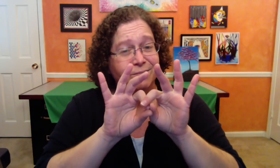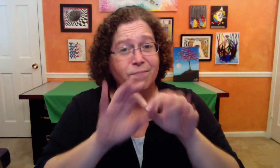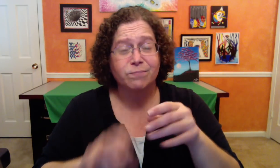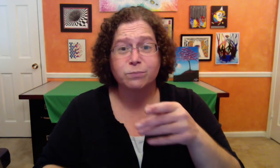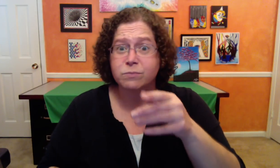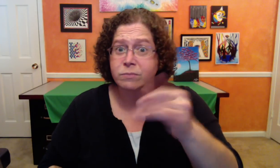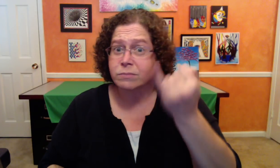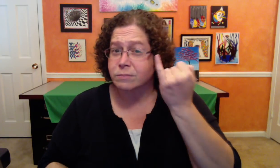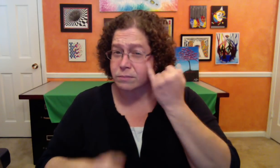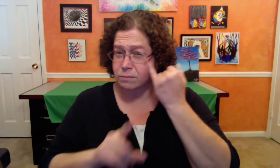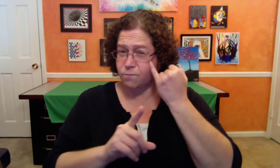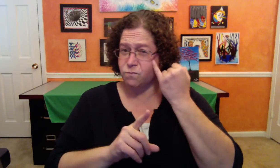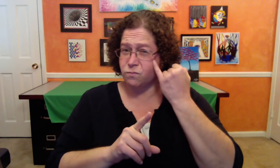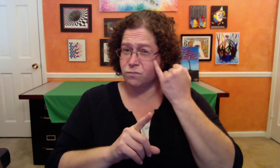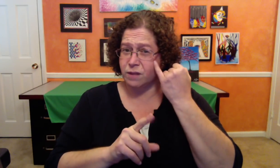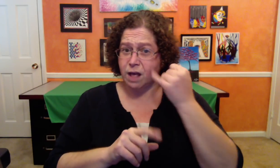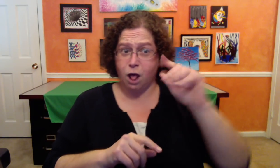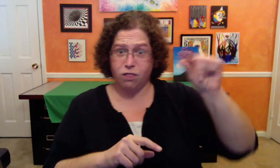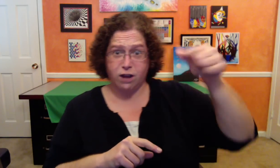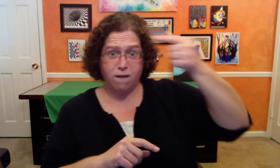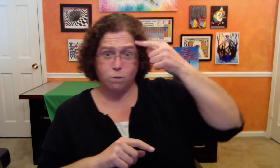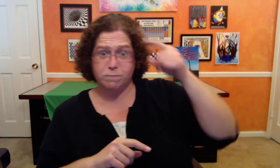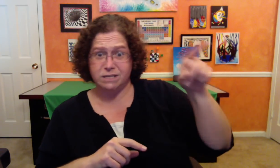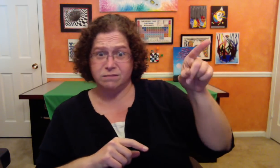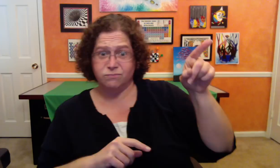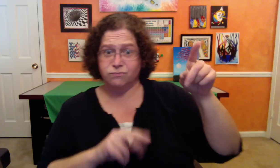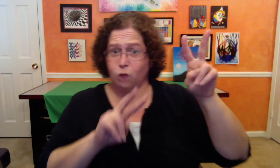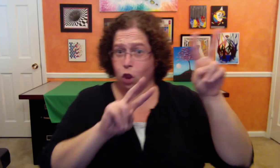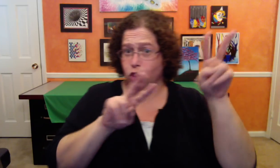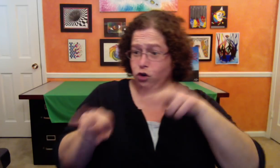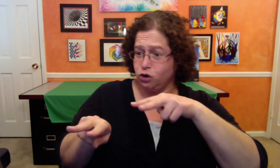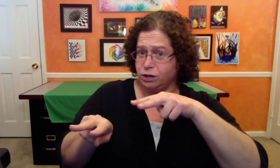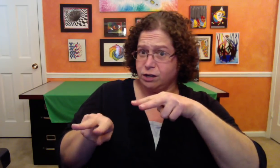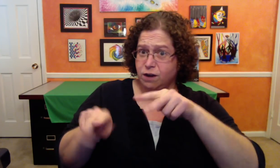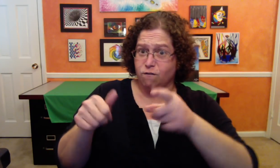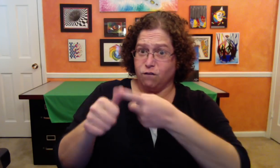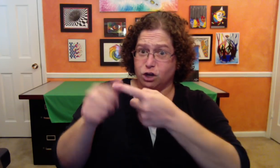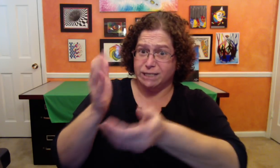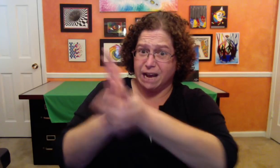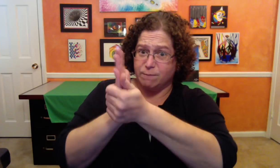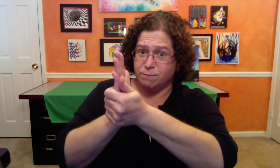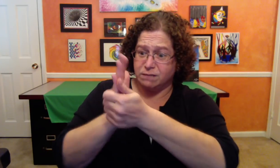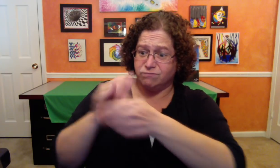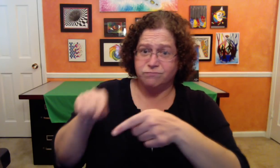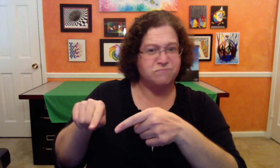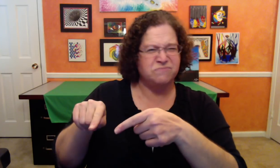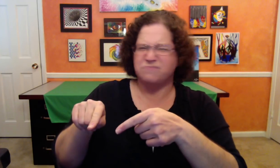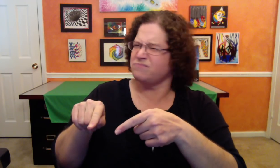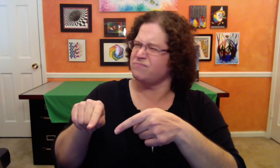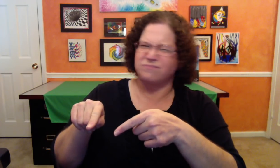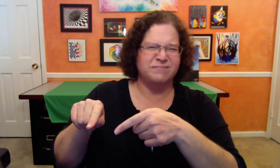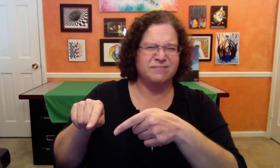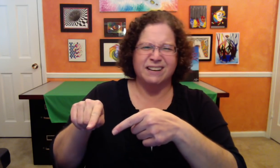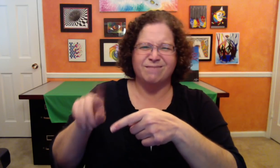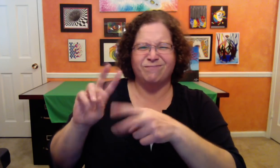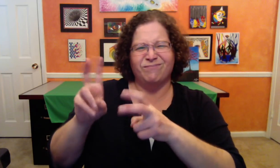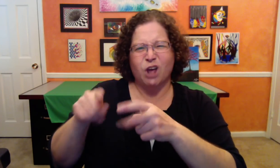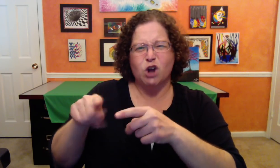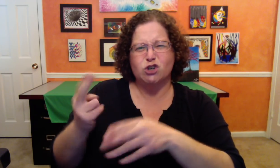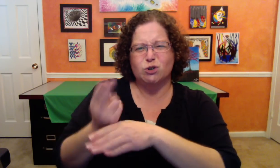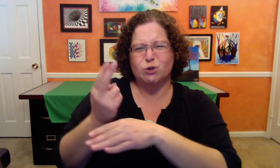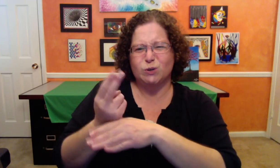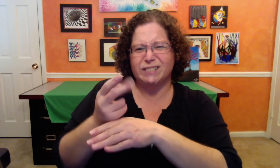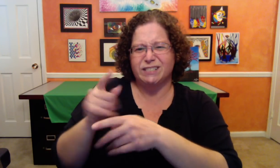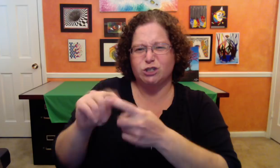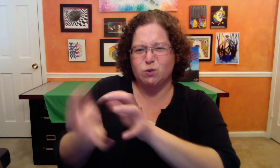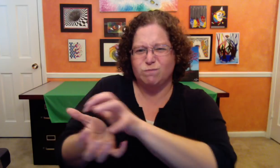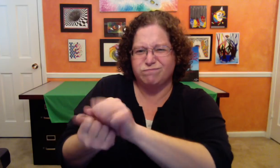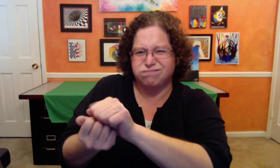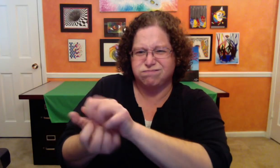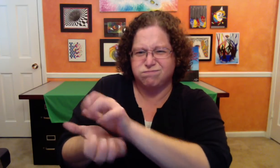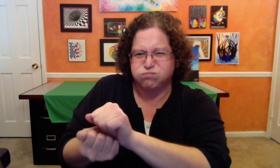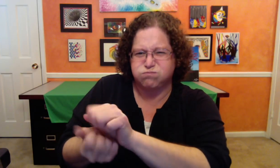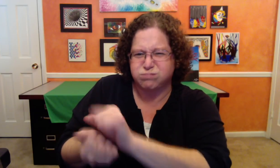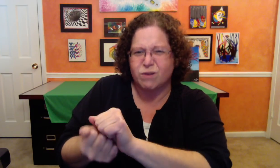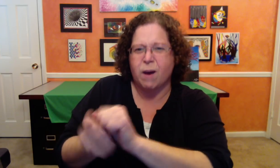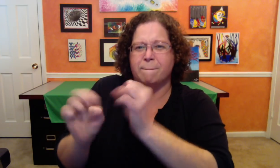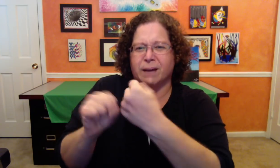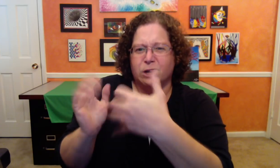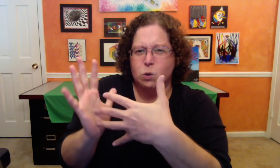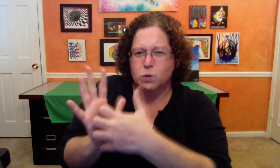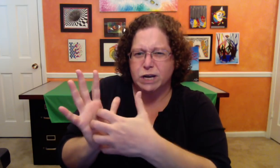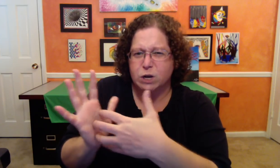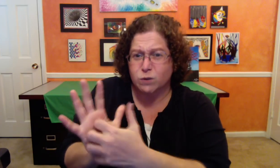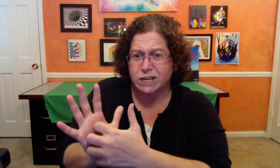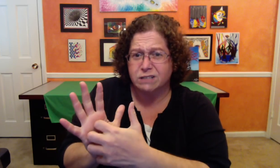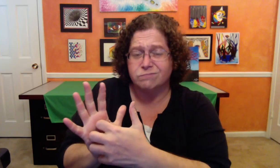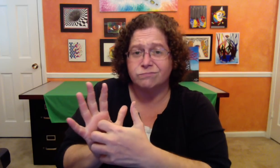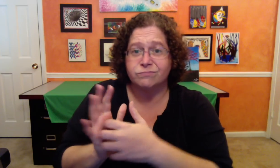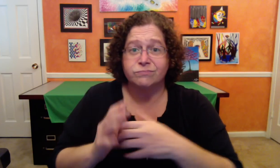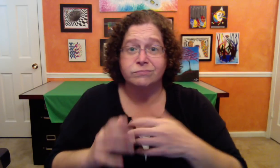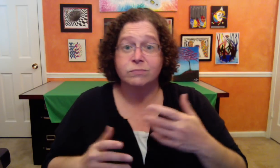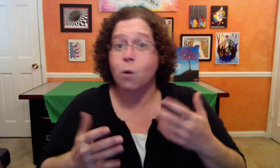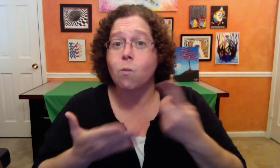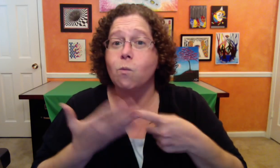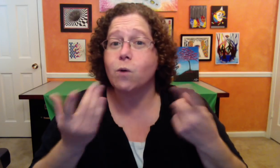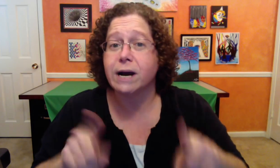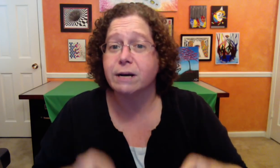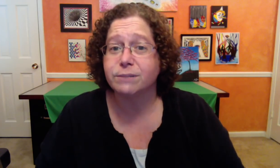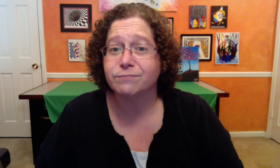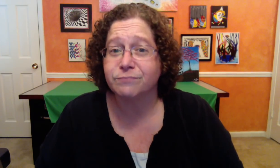Suppose if our current government attempt to challenge or weaken the First Amendment, what will happen to us?